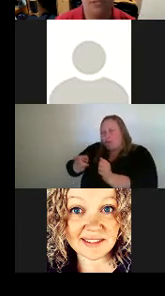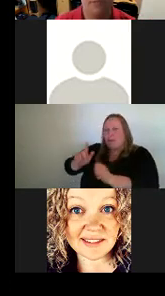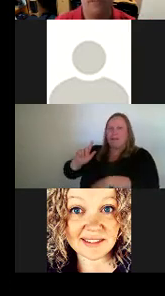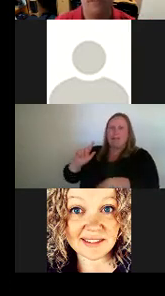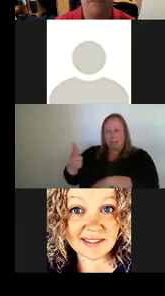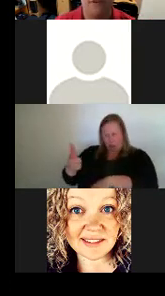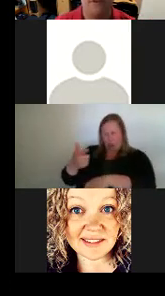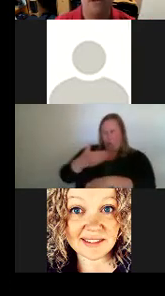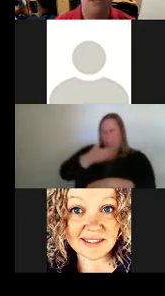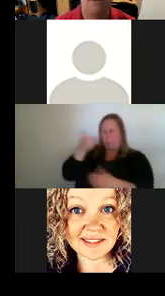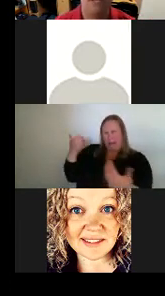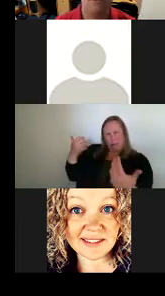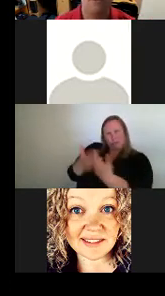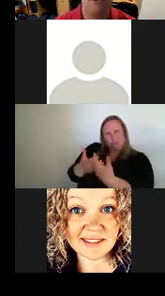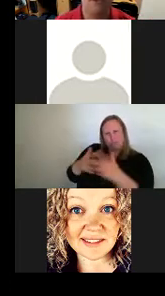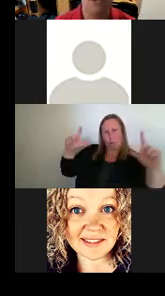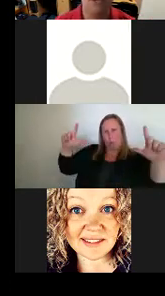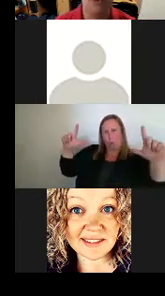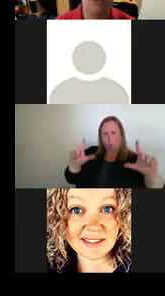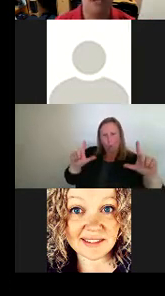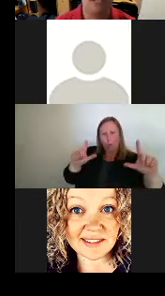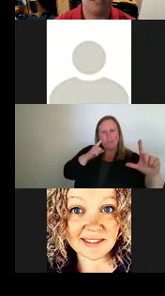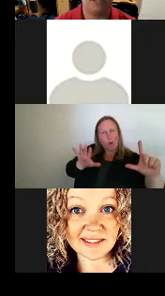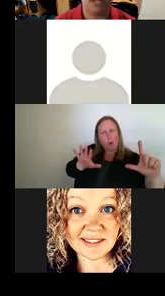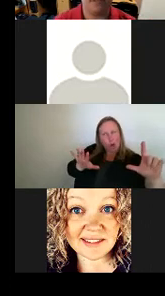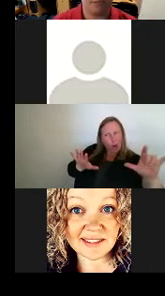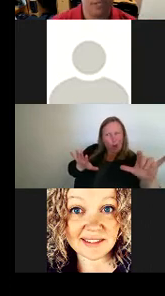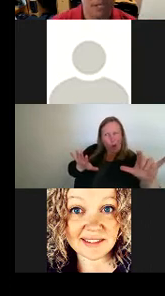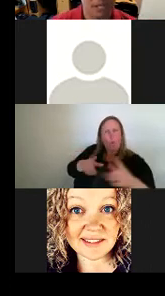FOR HER. YOU WANT TO CONSIDER IF SOMEONE IS SITTING IN FRONT OF